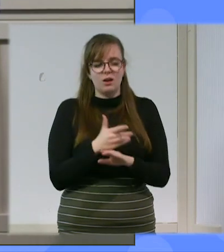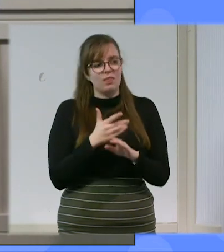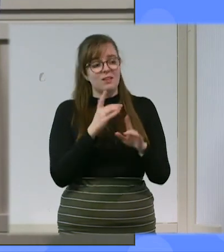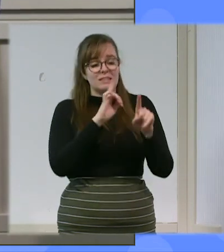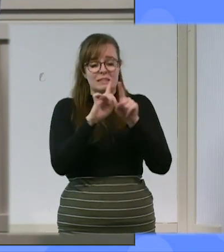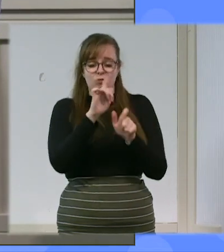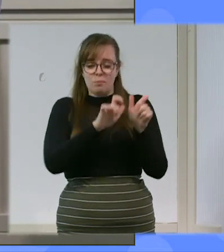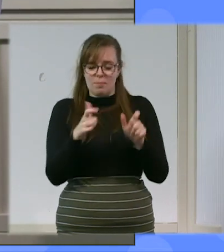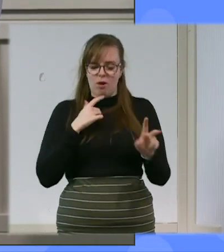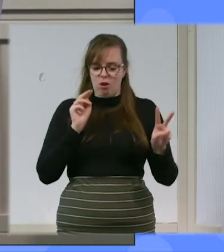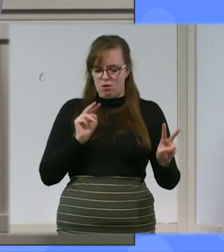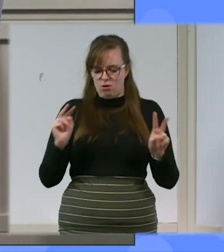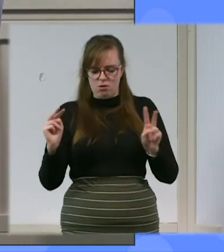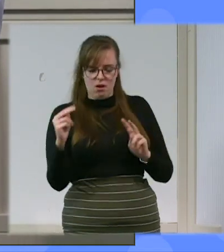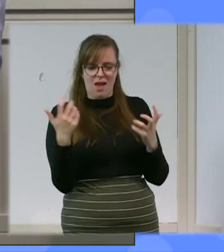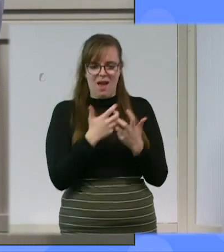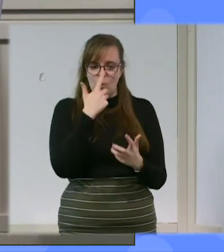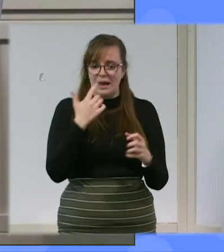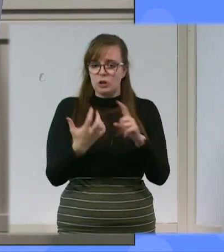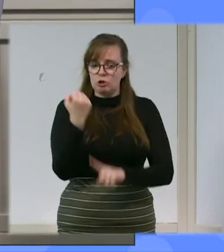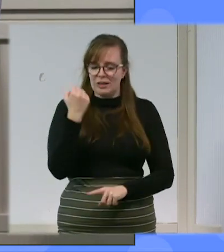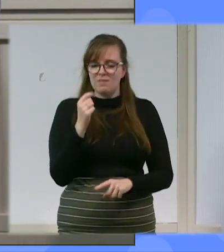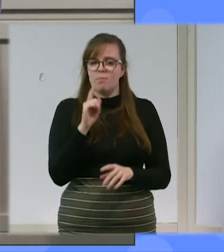different ways we can do it but the question still comes back to who pays